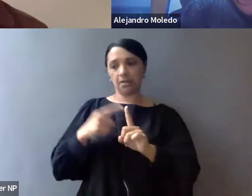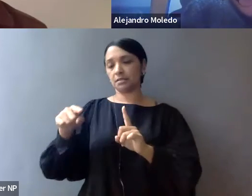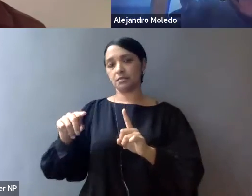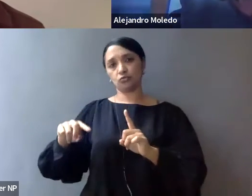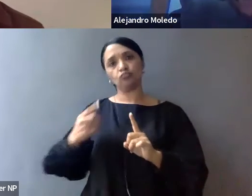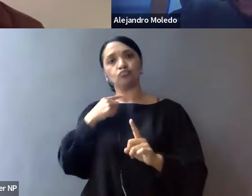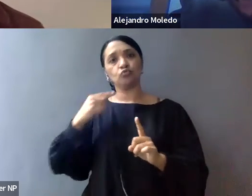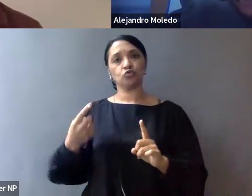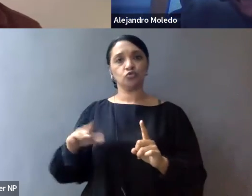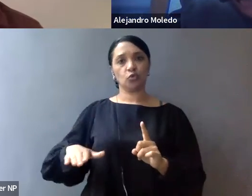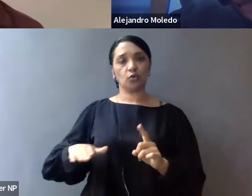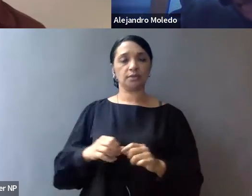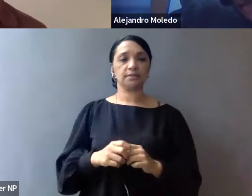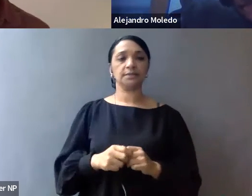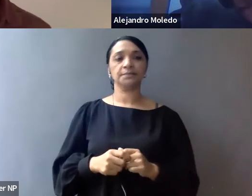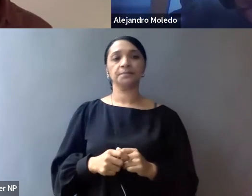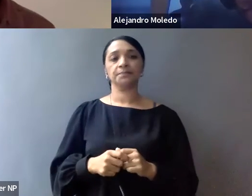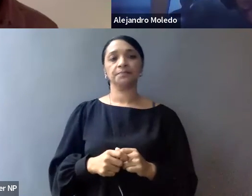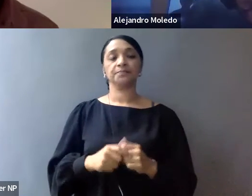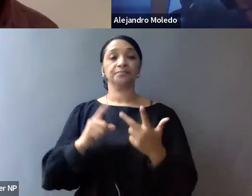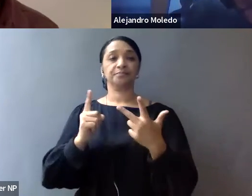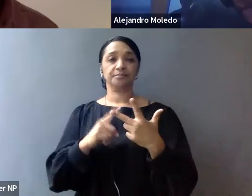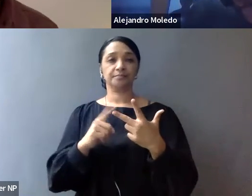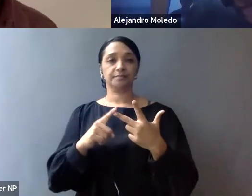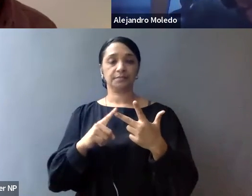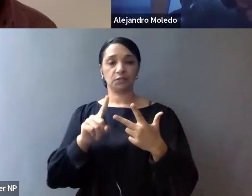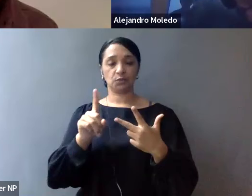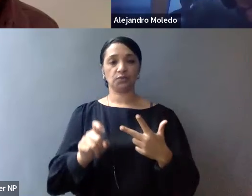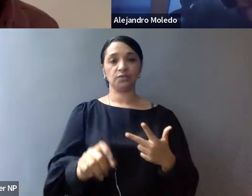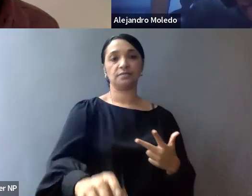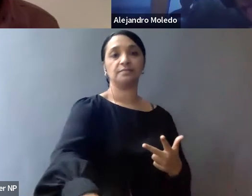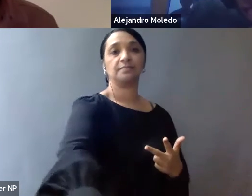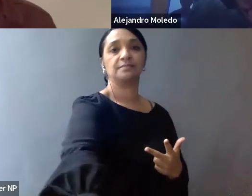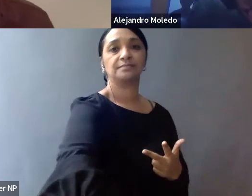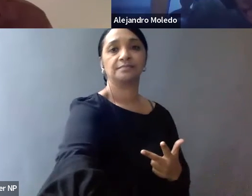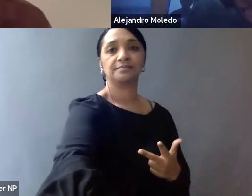And the last question... What was the last question?